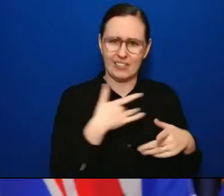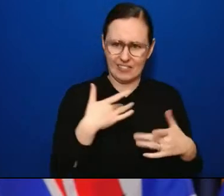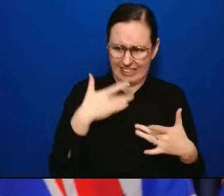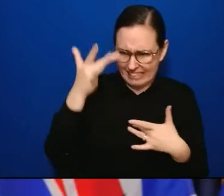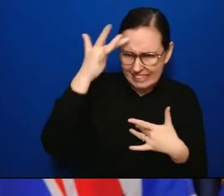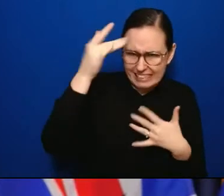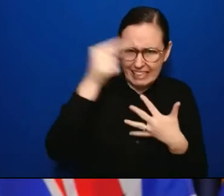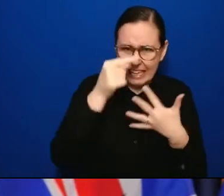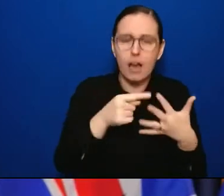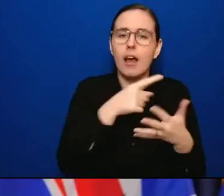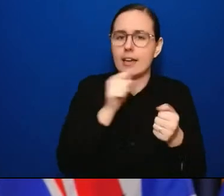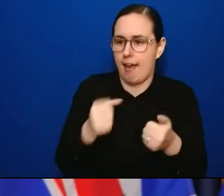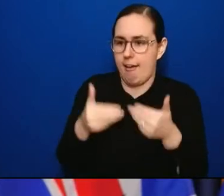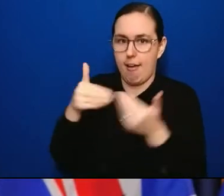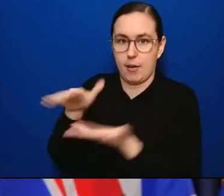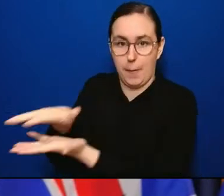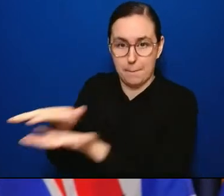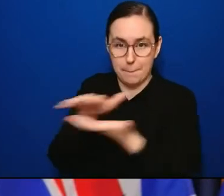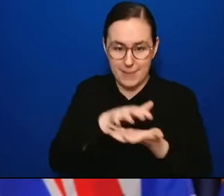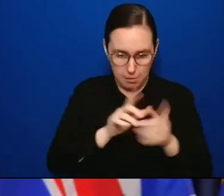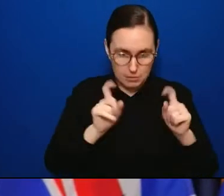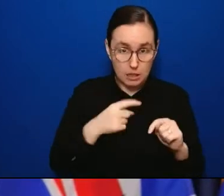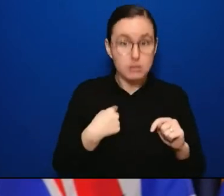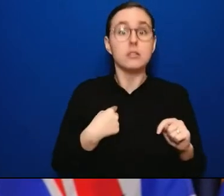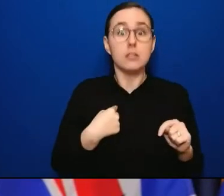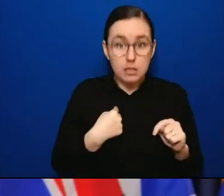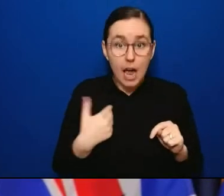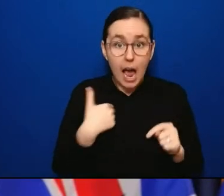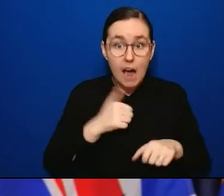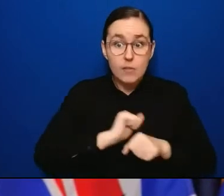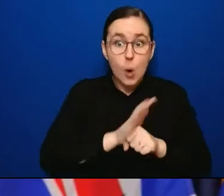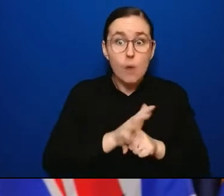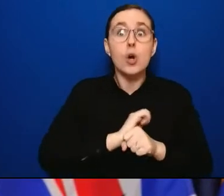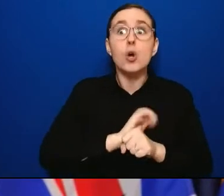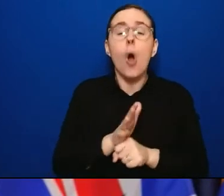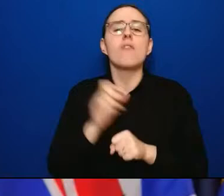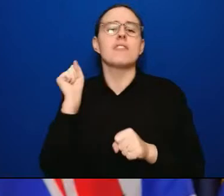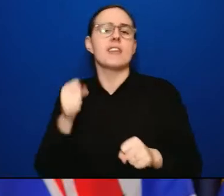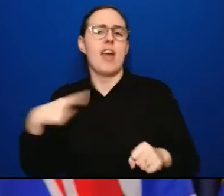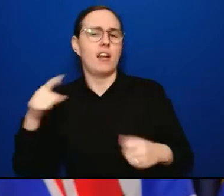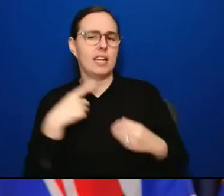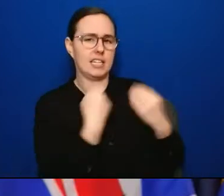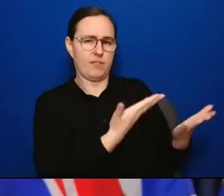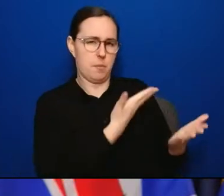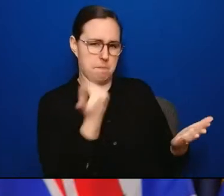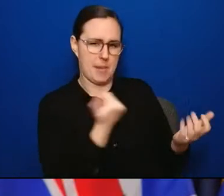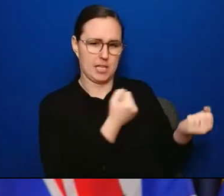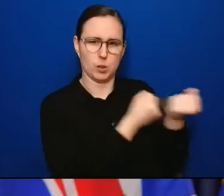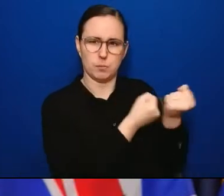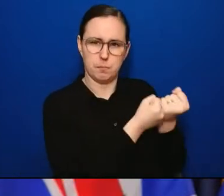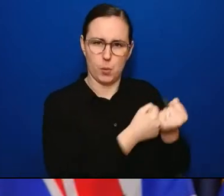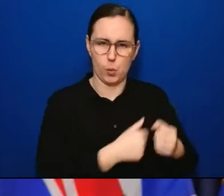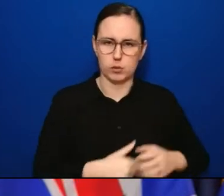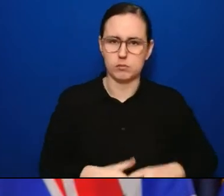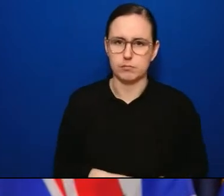covid 19 so that other actions can be taken as required. As of